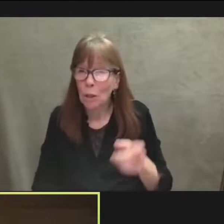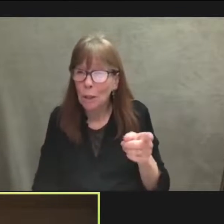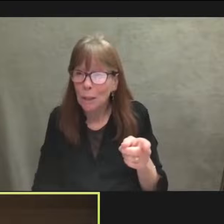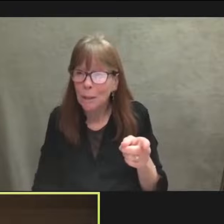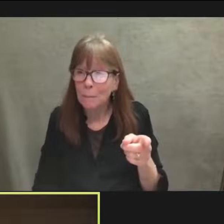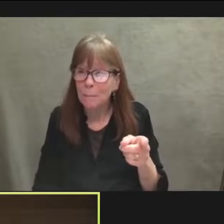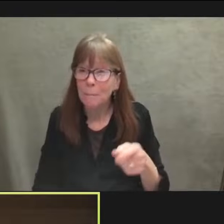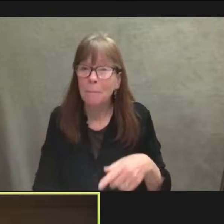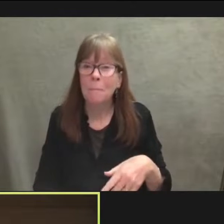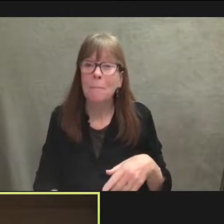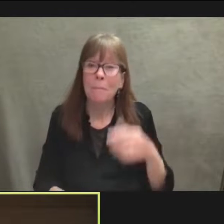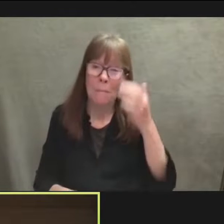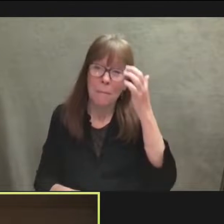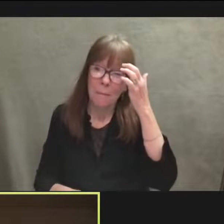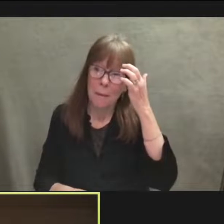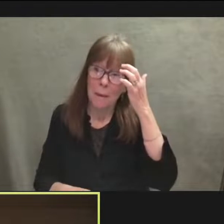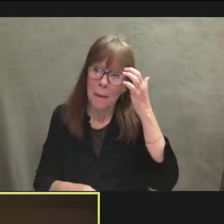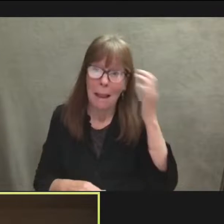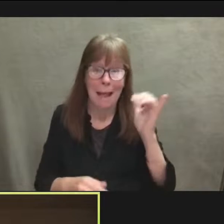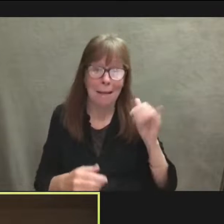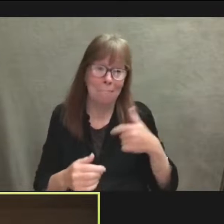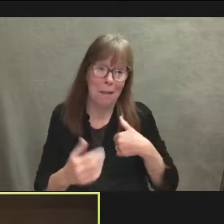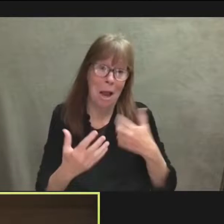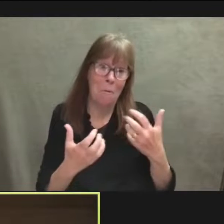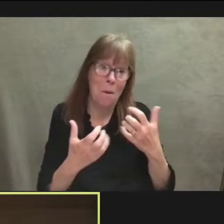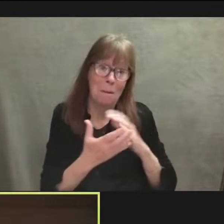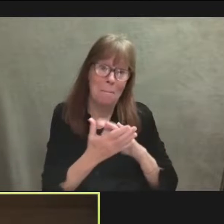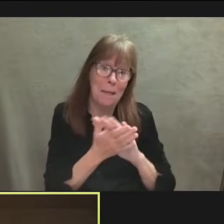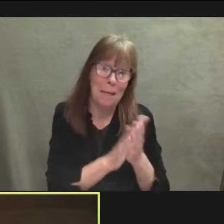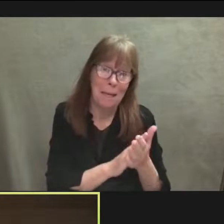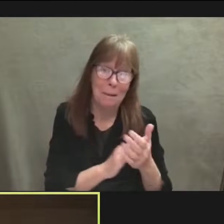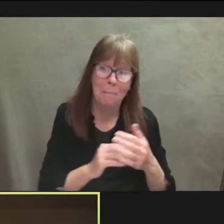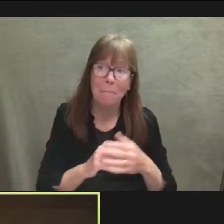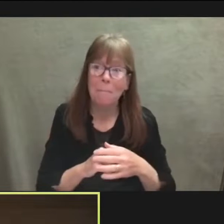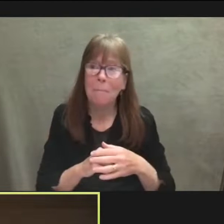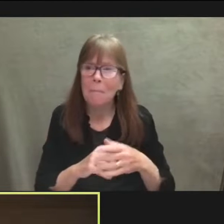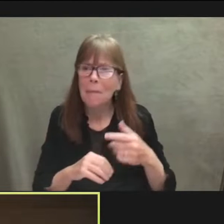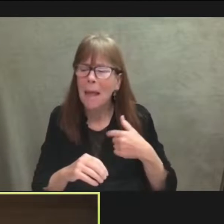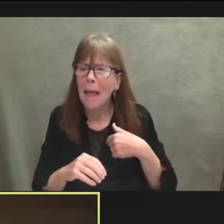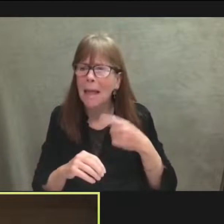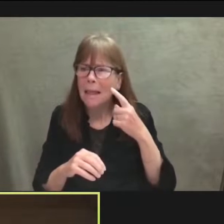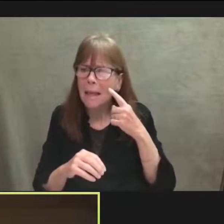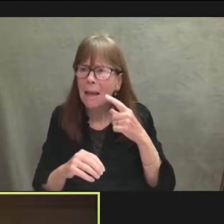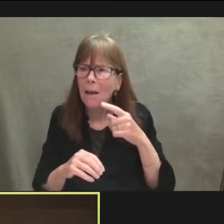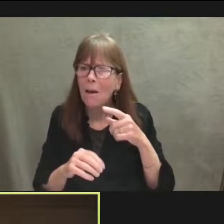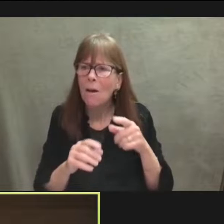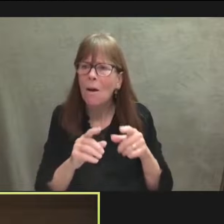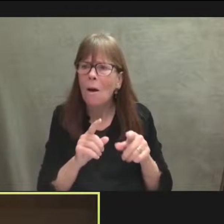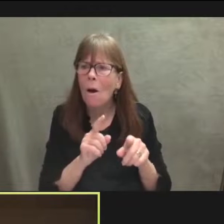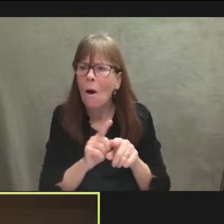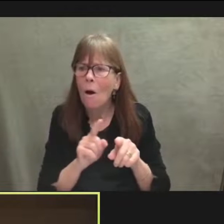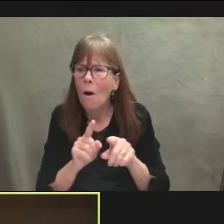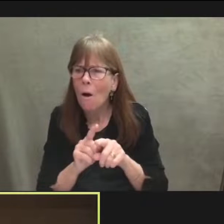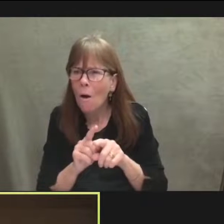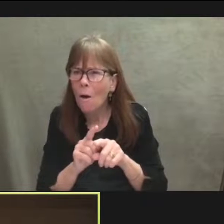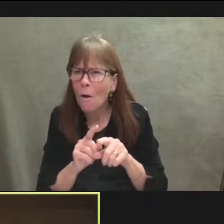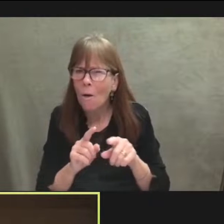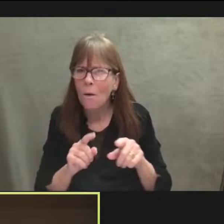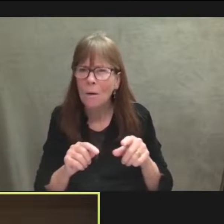me. I also got to know and become friends with [indiscernible] and Leory Moore who you just